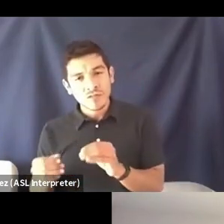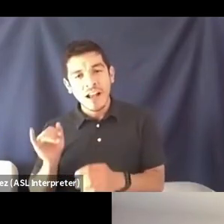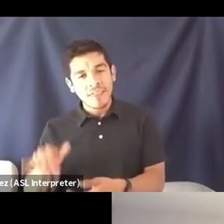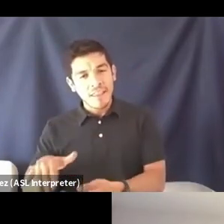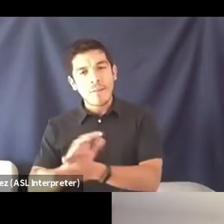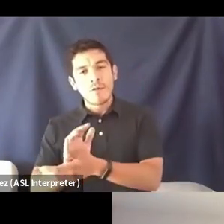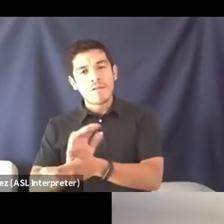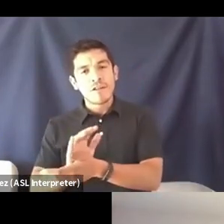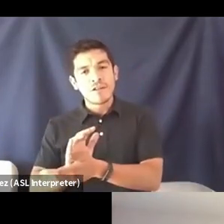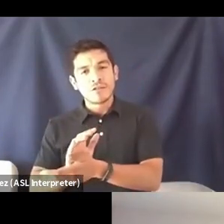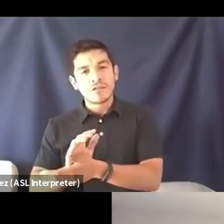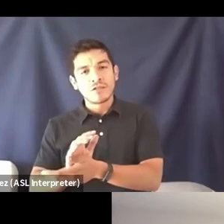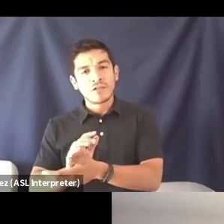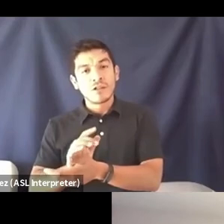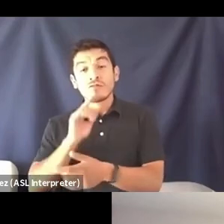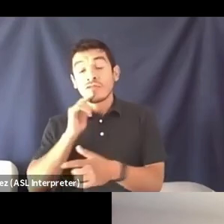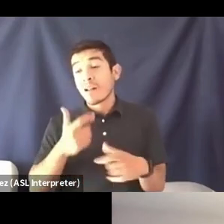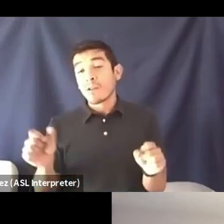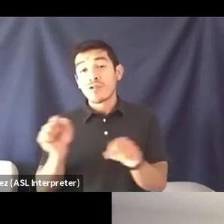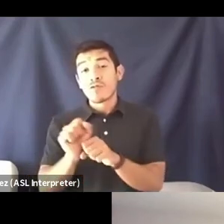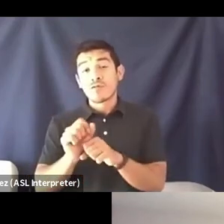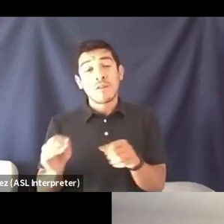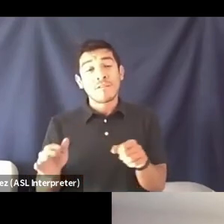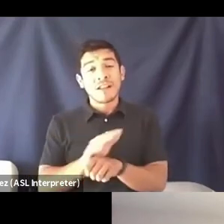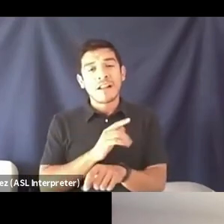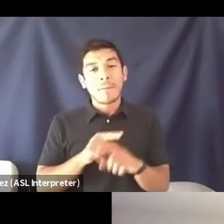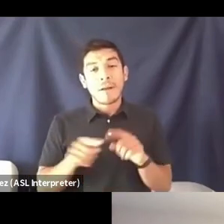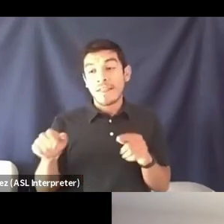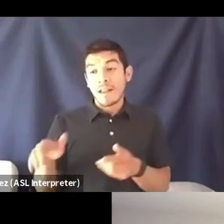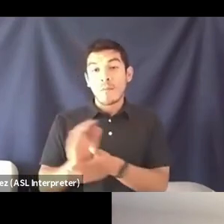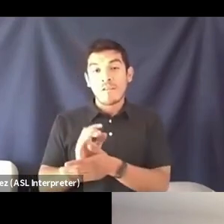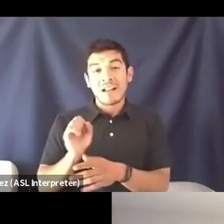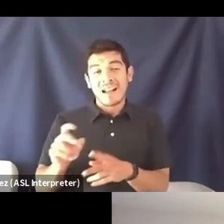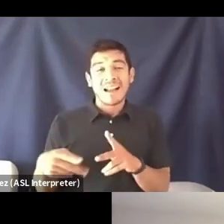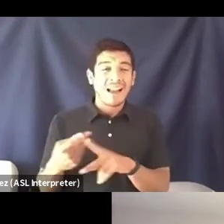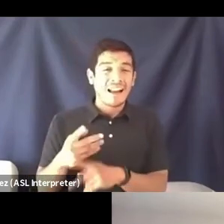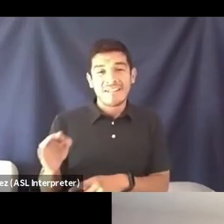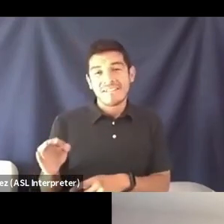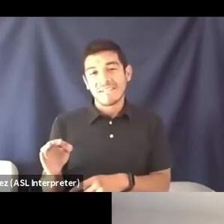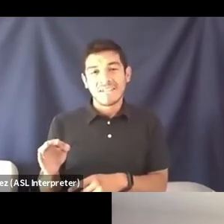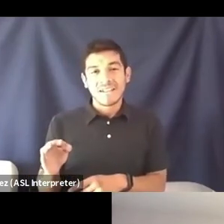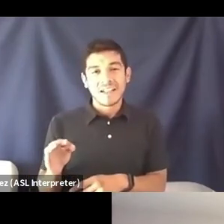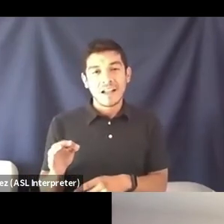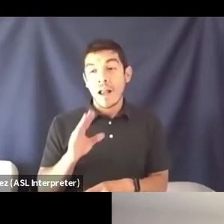and these are kind of big shoes to fill but that the film can in some way be Yingying's legacy.